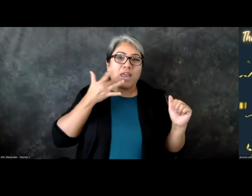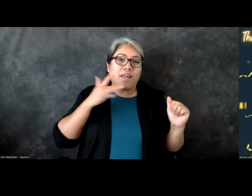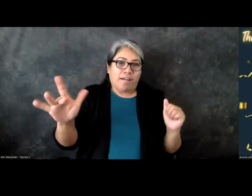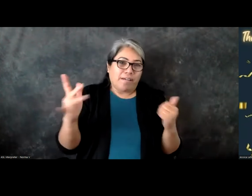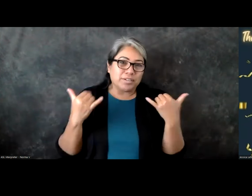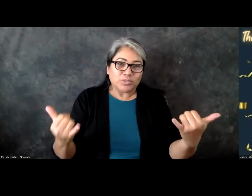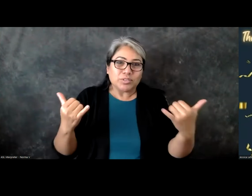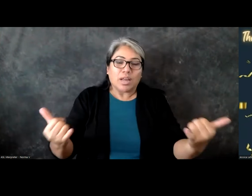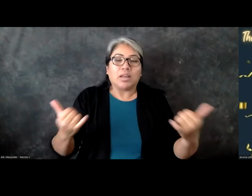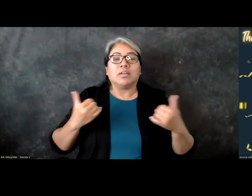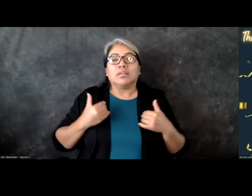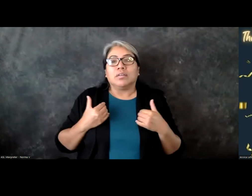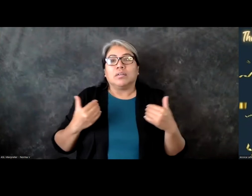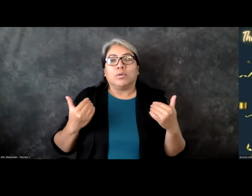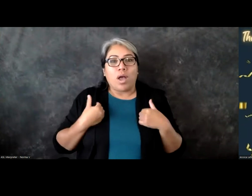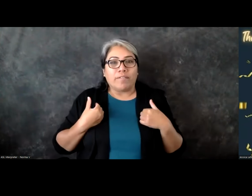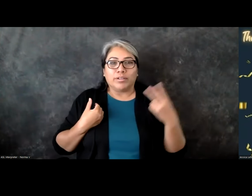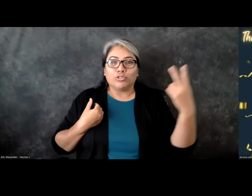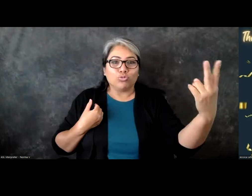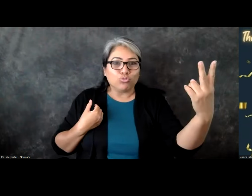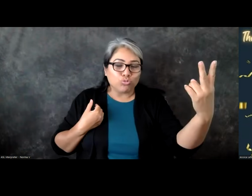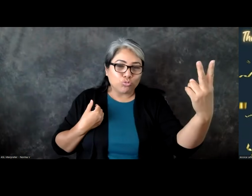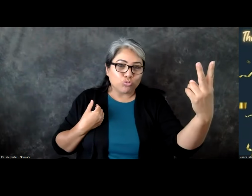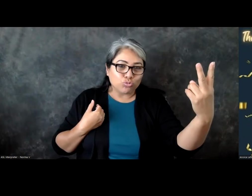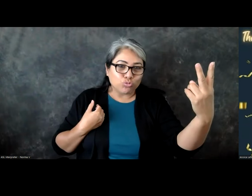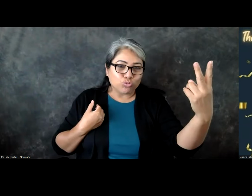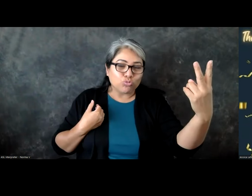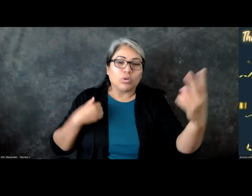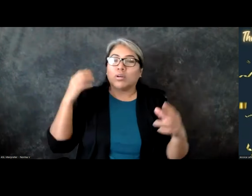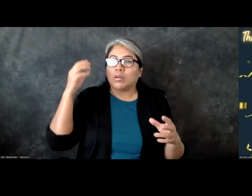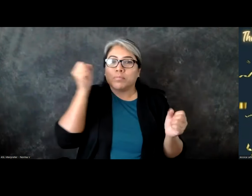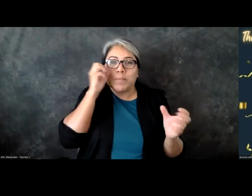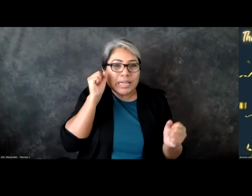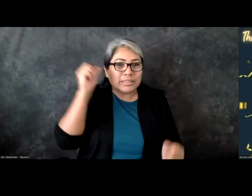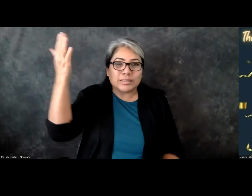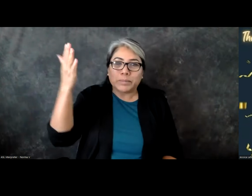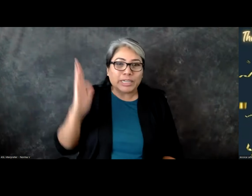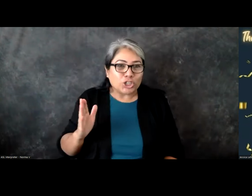All right. Then time to jump